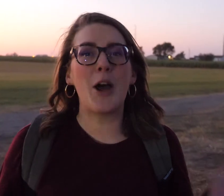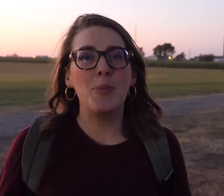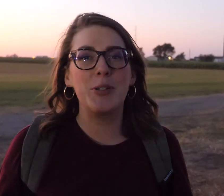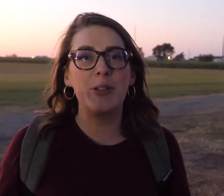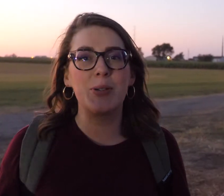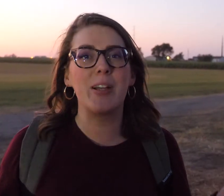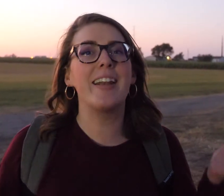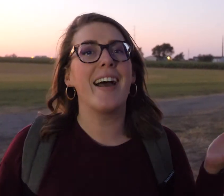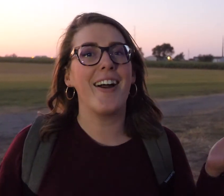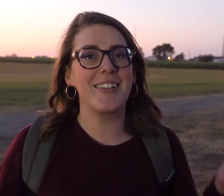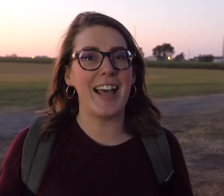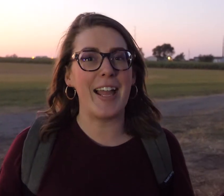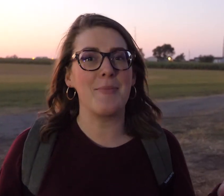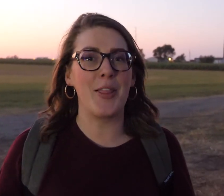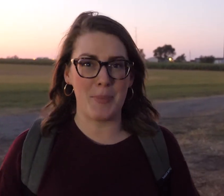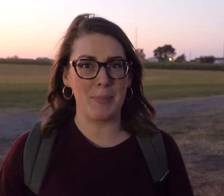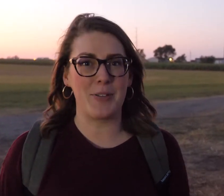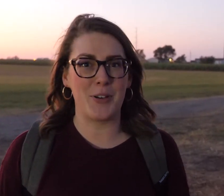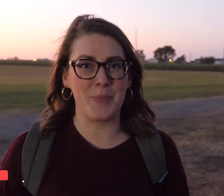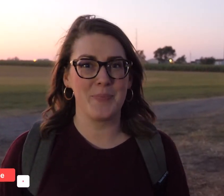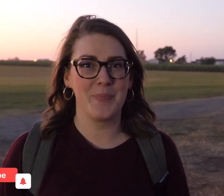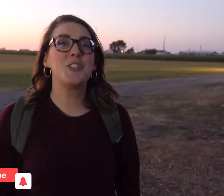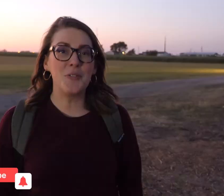Thanks for joining us and we hope you enjoyed our time on the pumpkin farm.